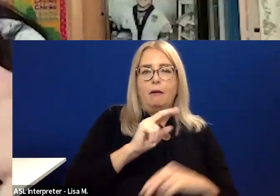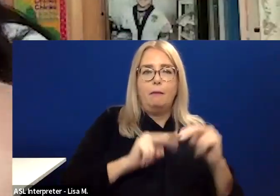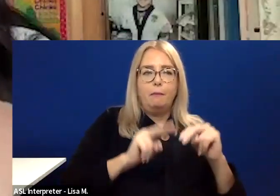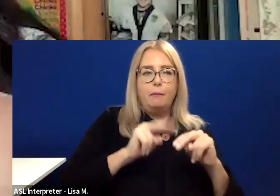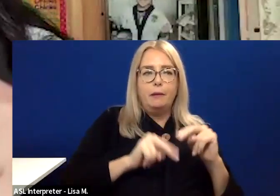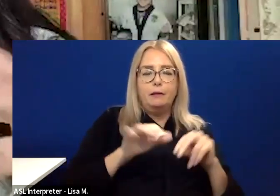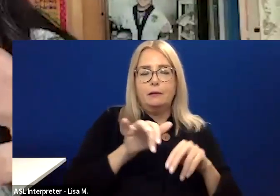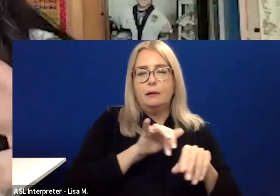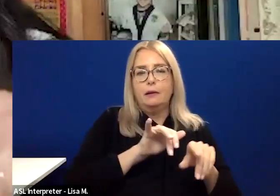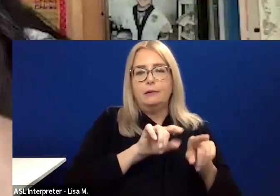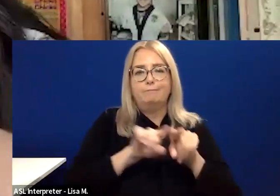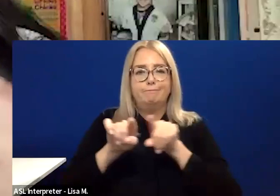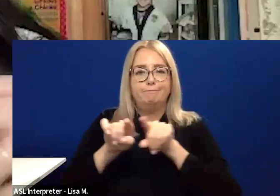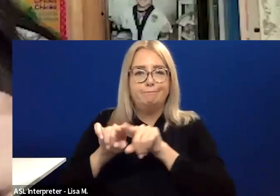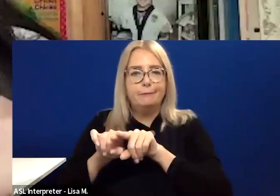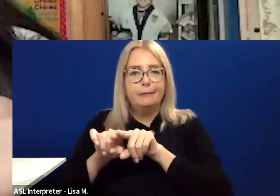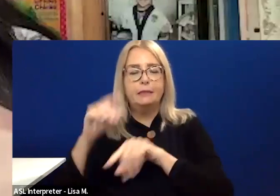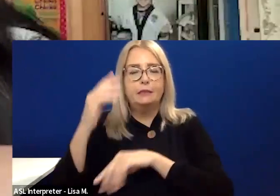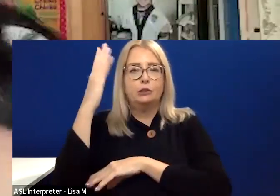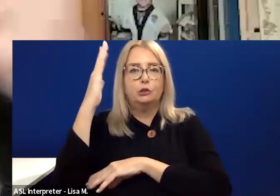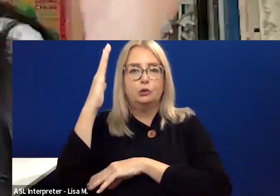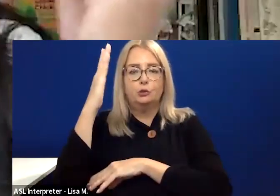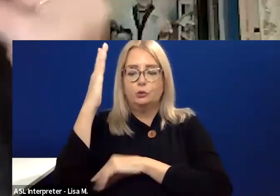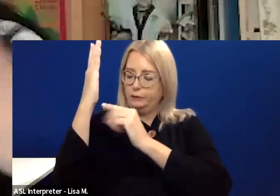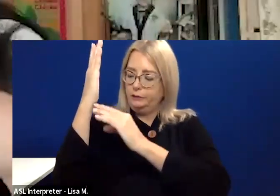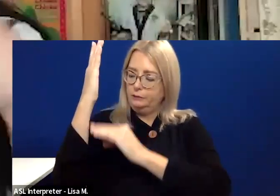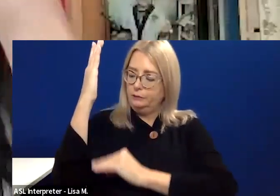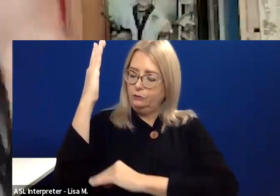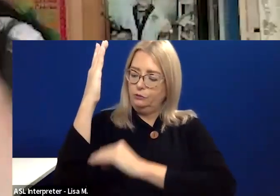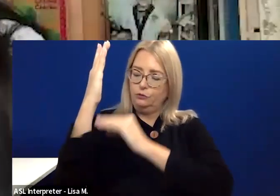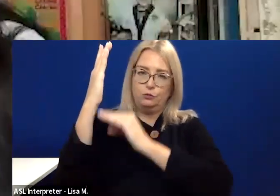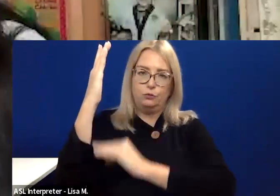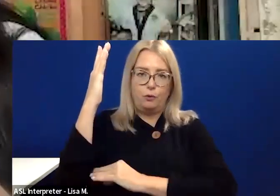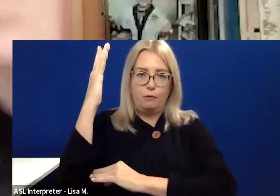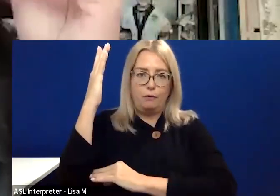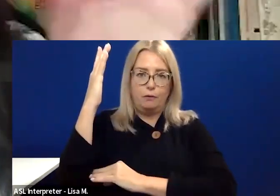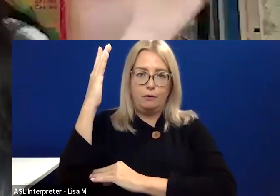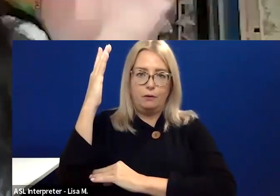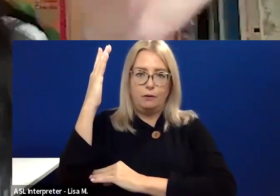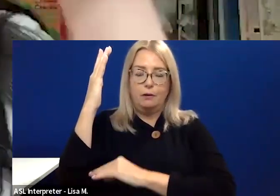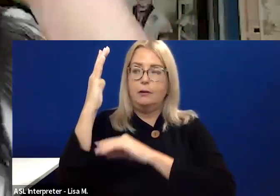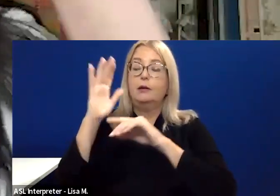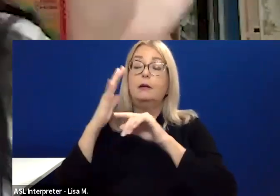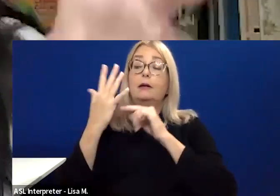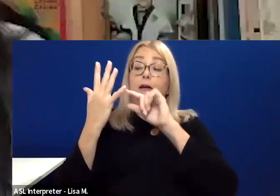uh trunk as the the schema is and the topics are the branches and the leaves is what you know about